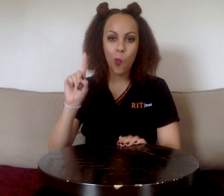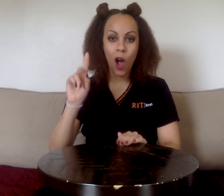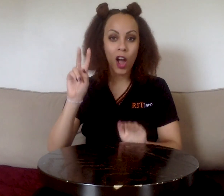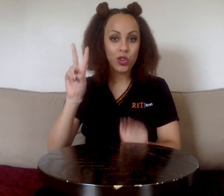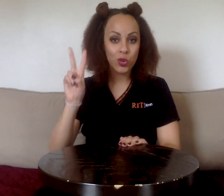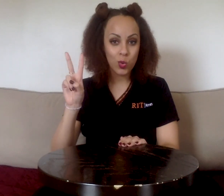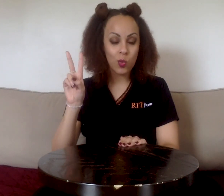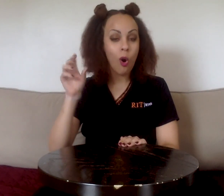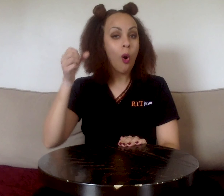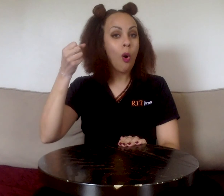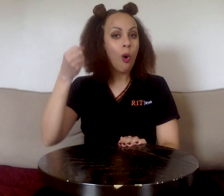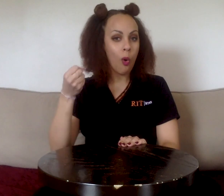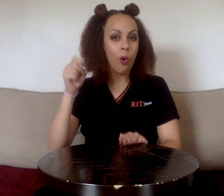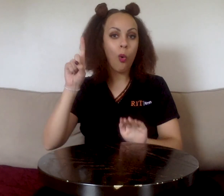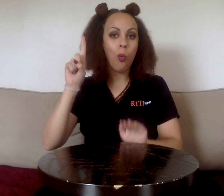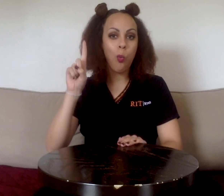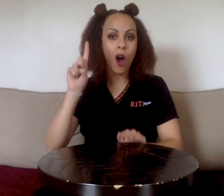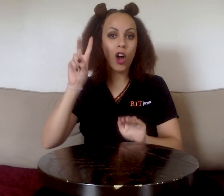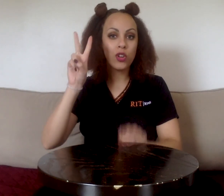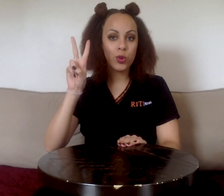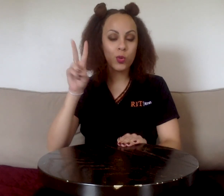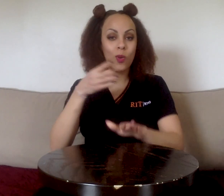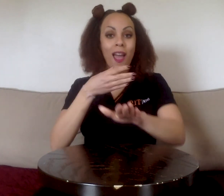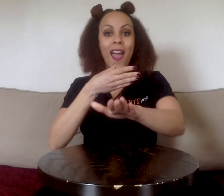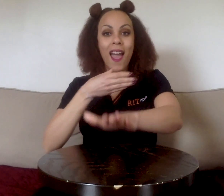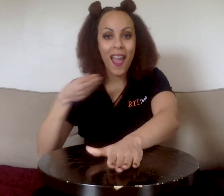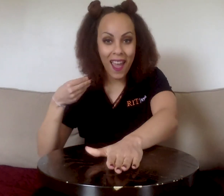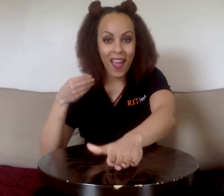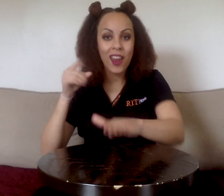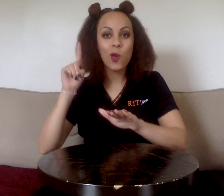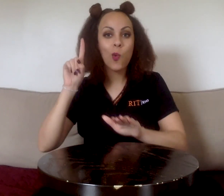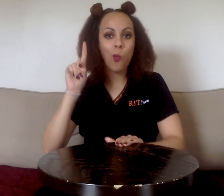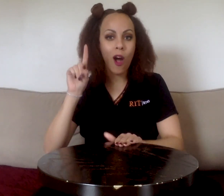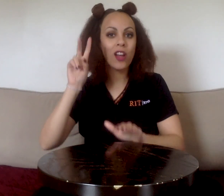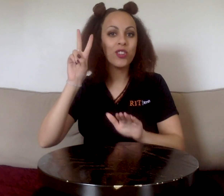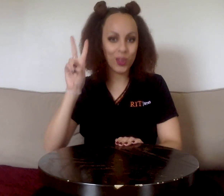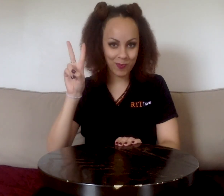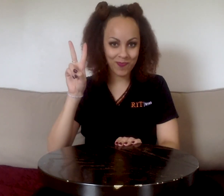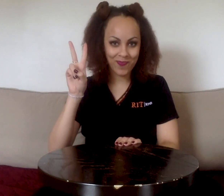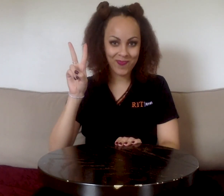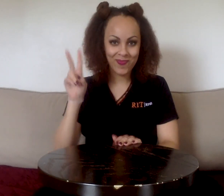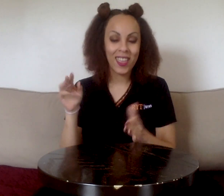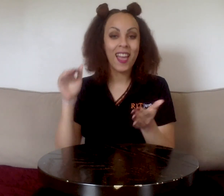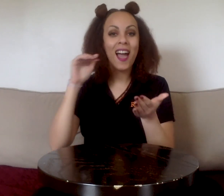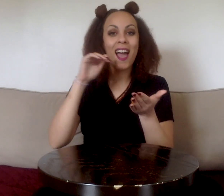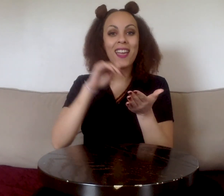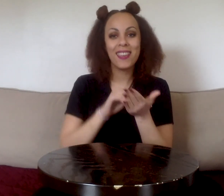One two hold one two and one two.